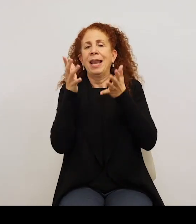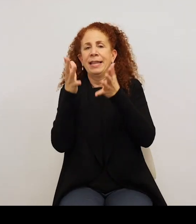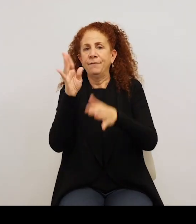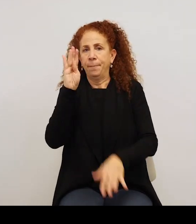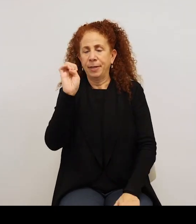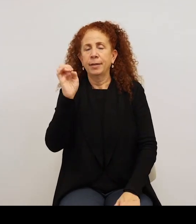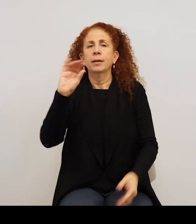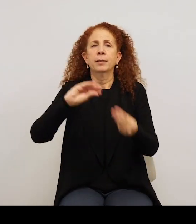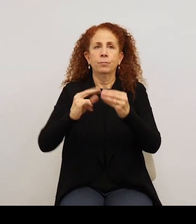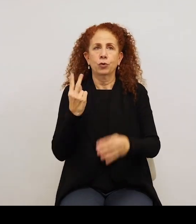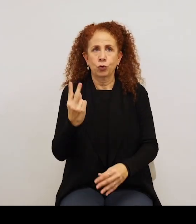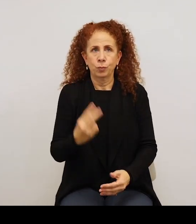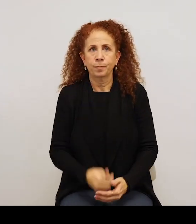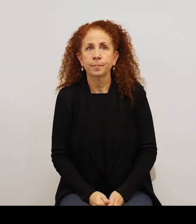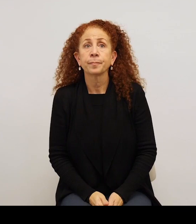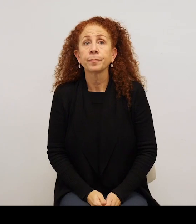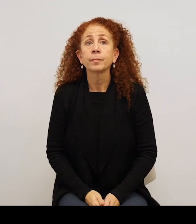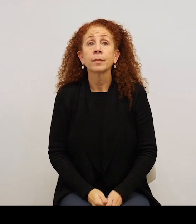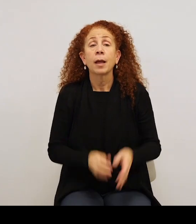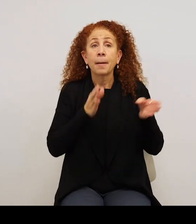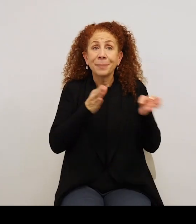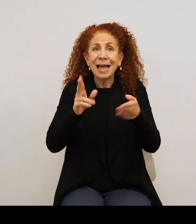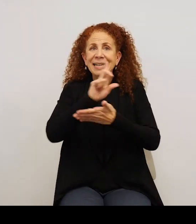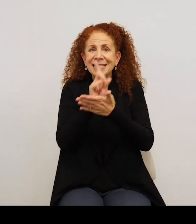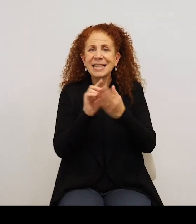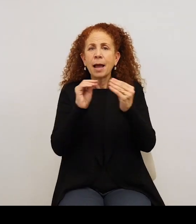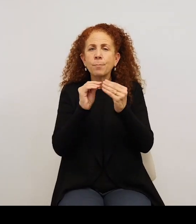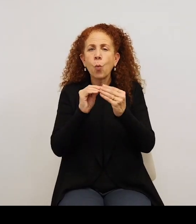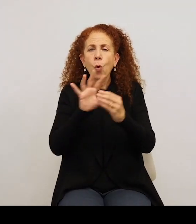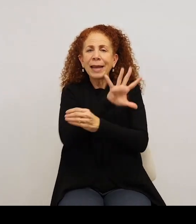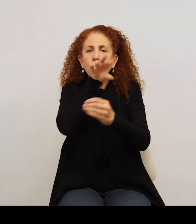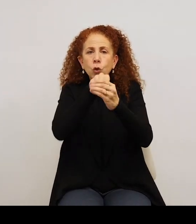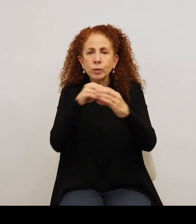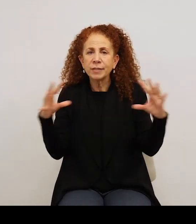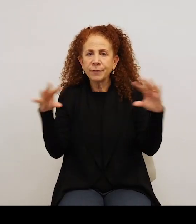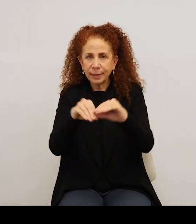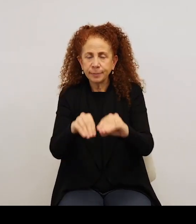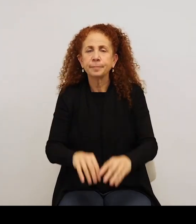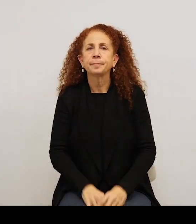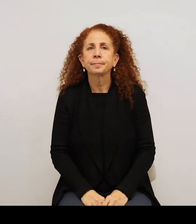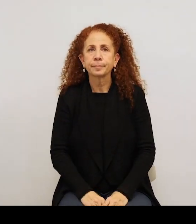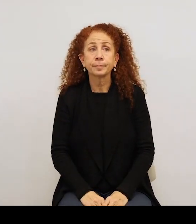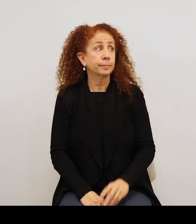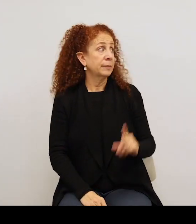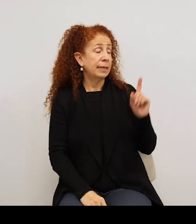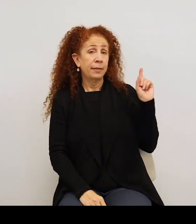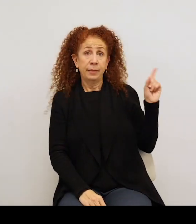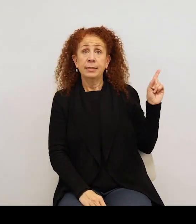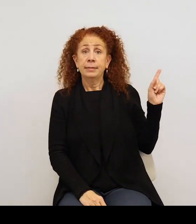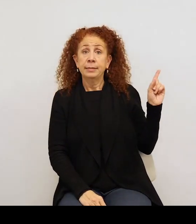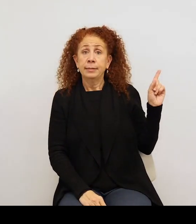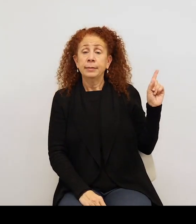The second point-- plan and design more inclusively. And this is something for, I guess,